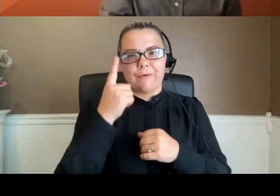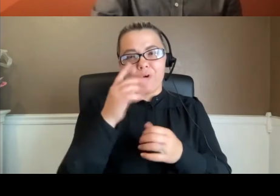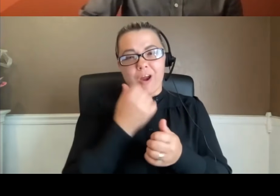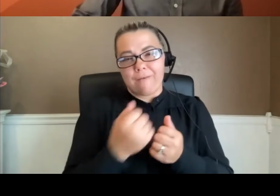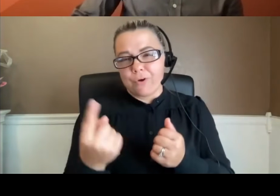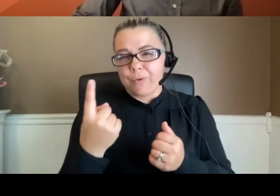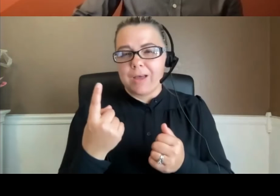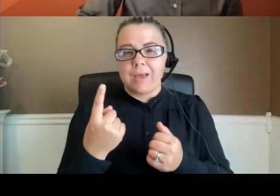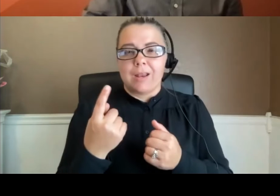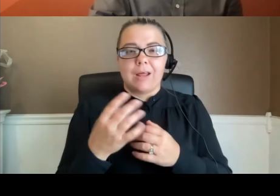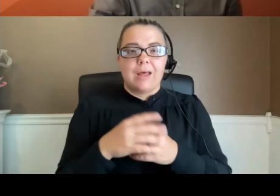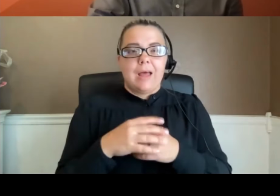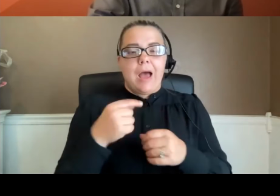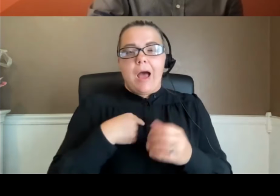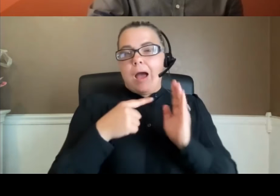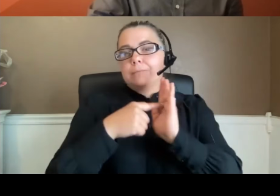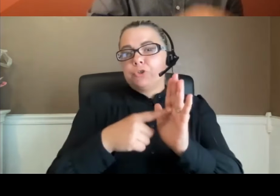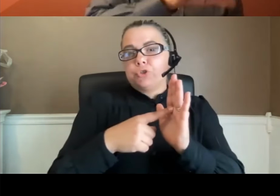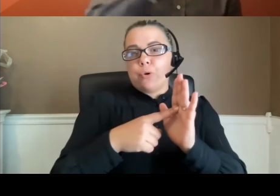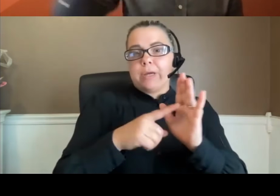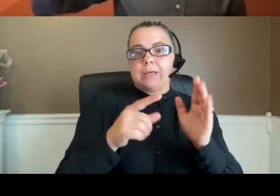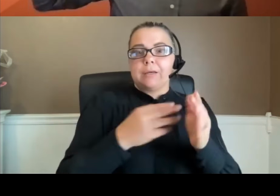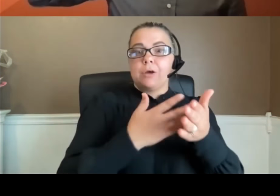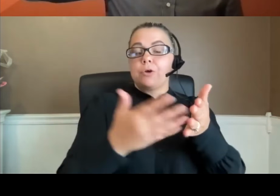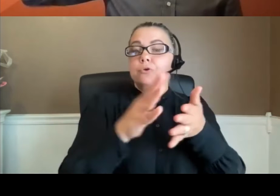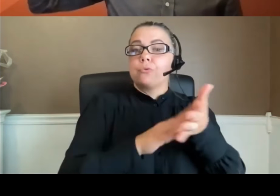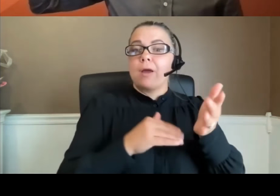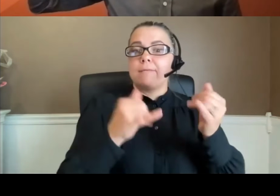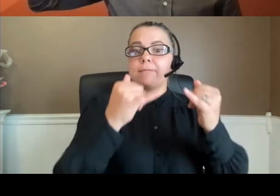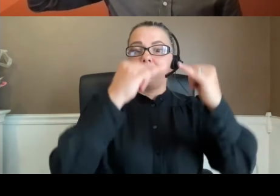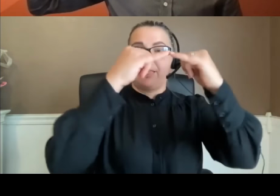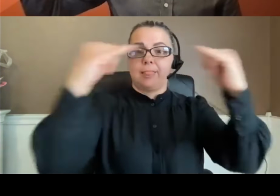I'm showing a line graph and a lot of this is actually going to be described as I go